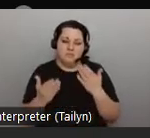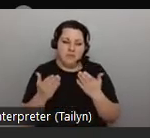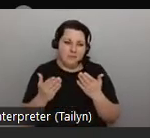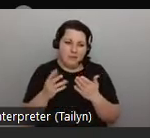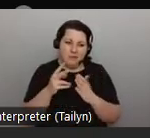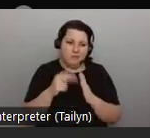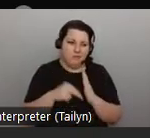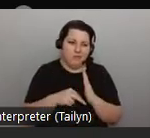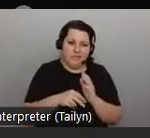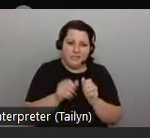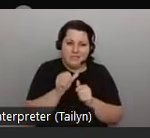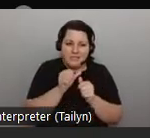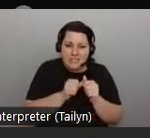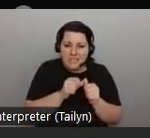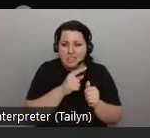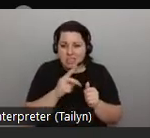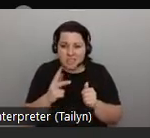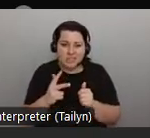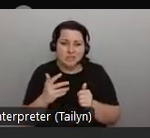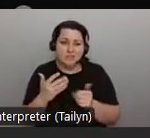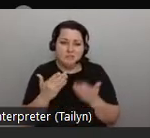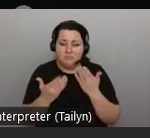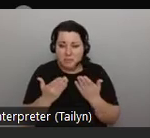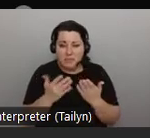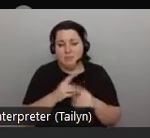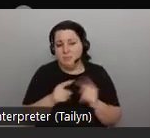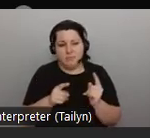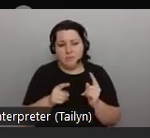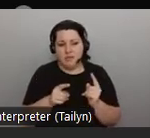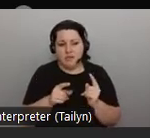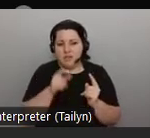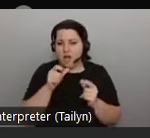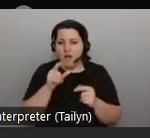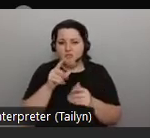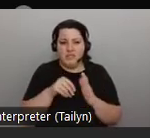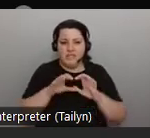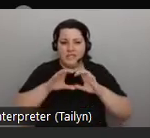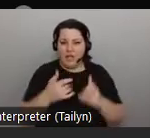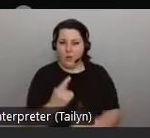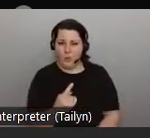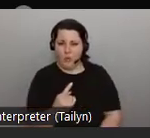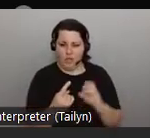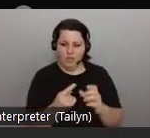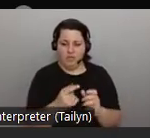the x-axis, for category one it might read each of these in sequence but that it's not going to read category one,